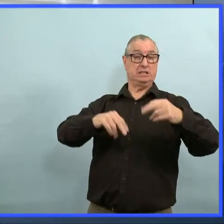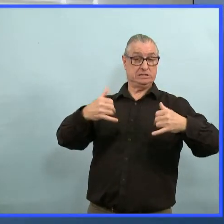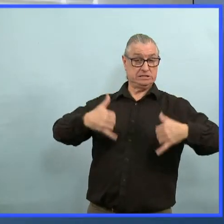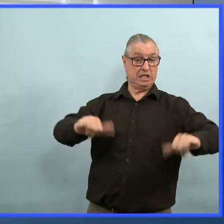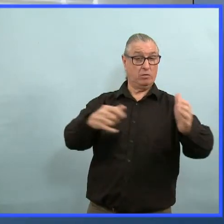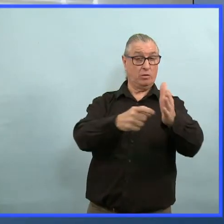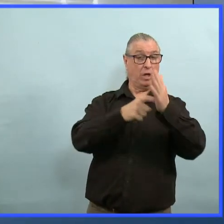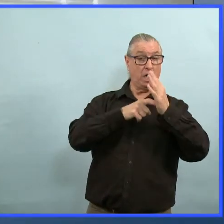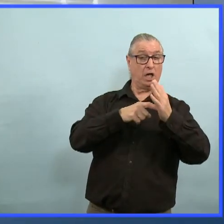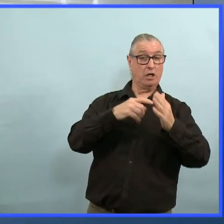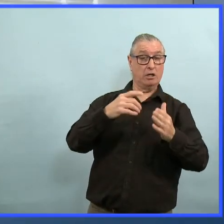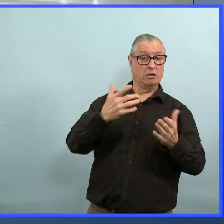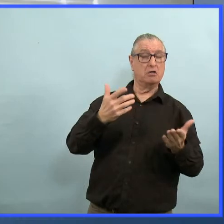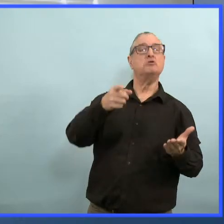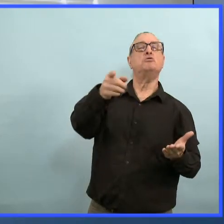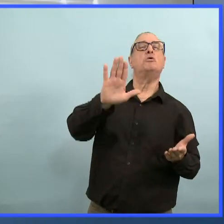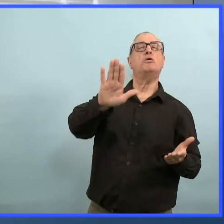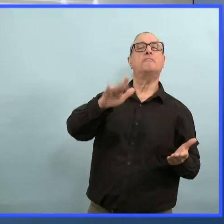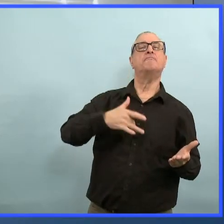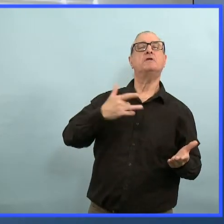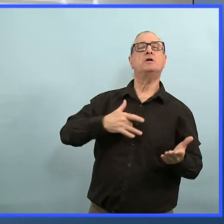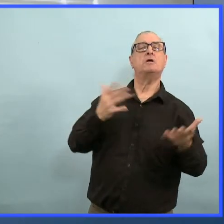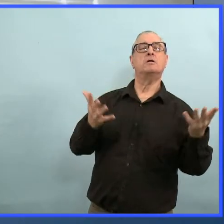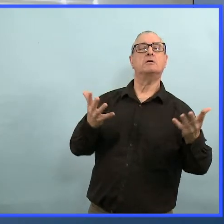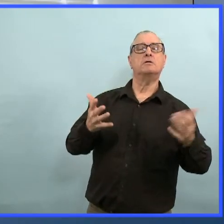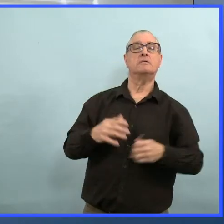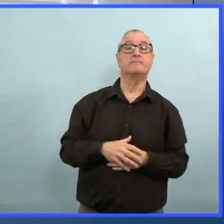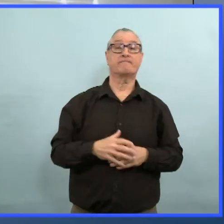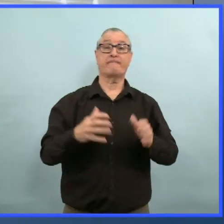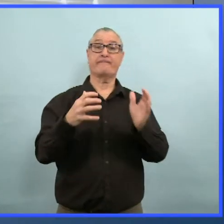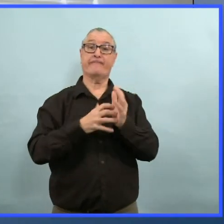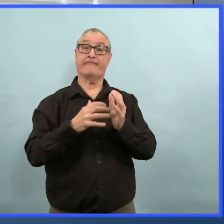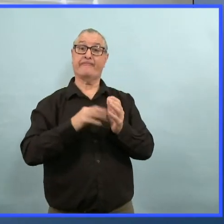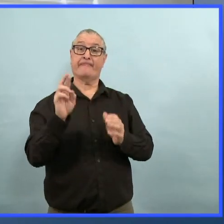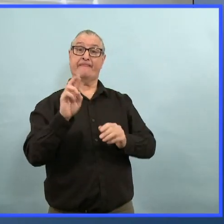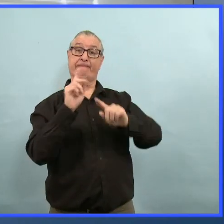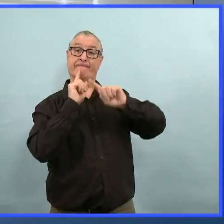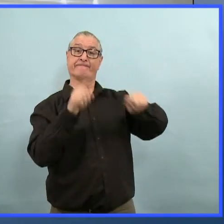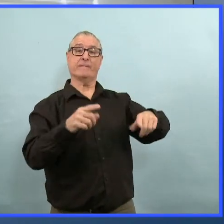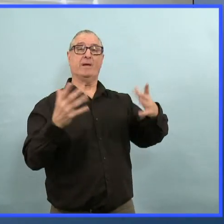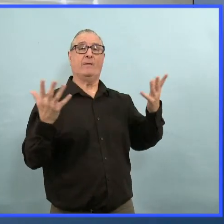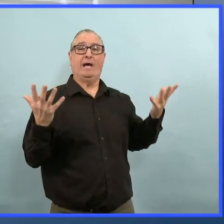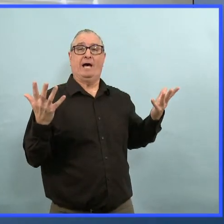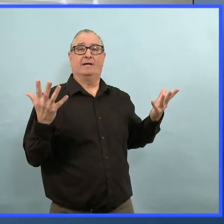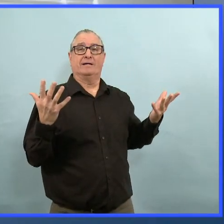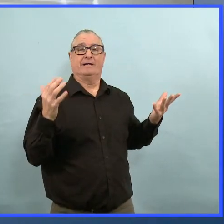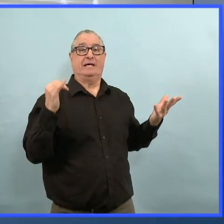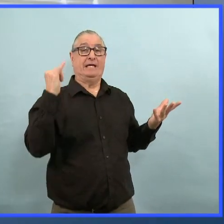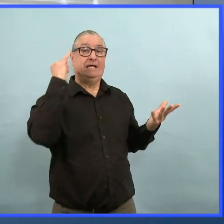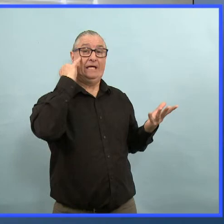again it's going to be that uh that assessment if you're you're indoor public place and distancing